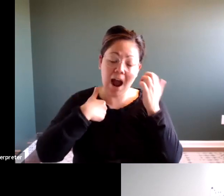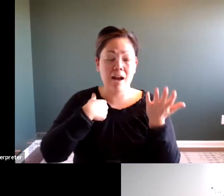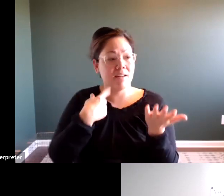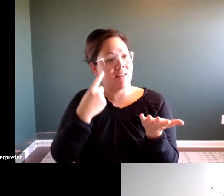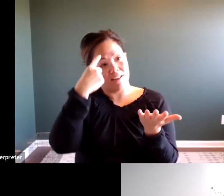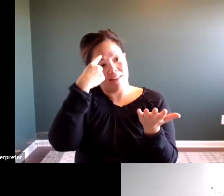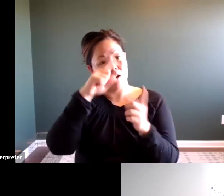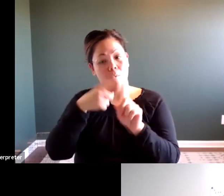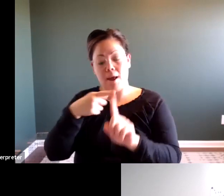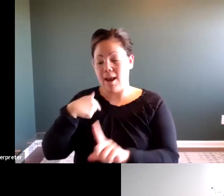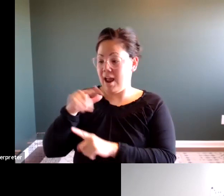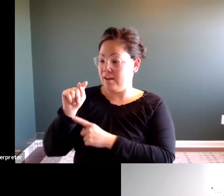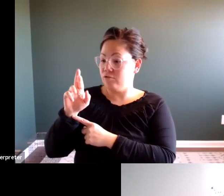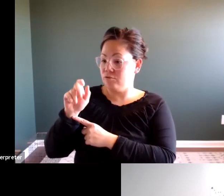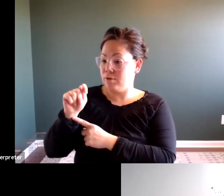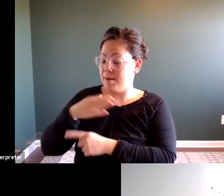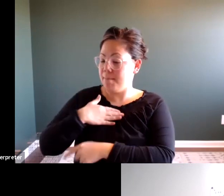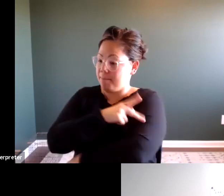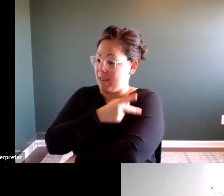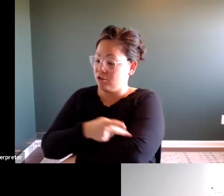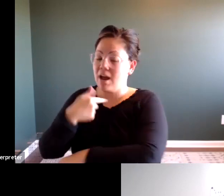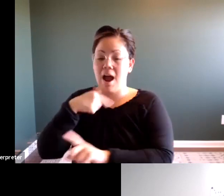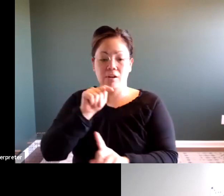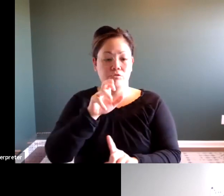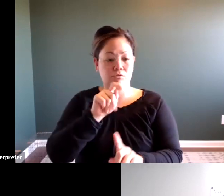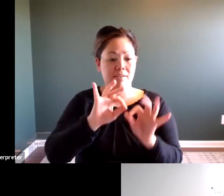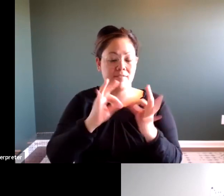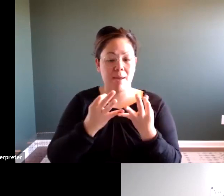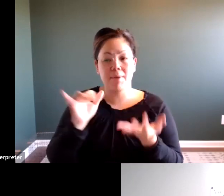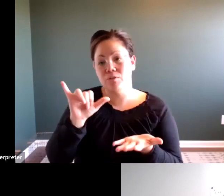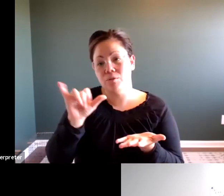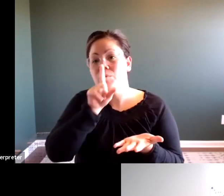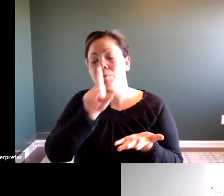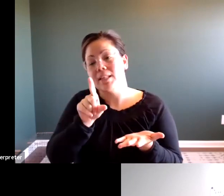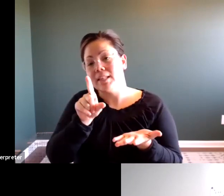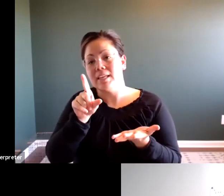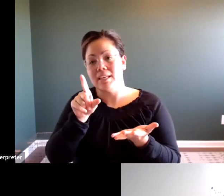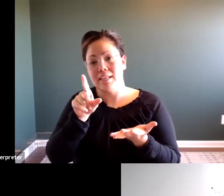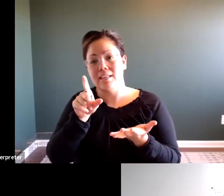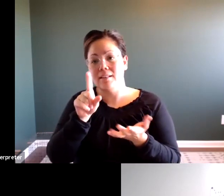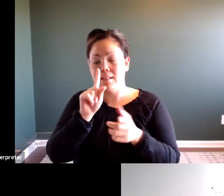that when I treat my patients, I am also treating a family. And so is to keep people safe